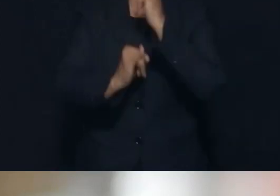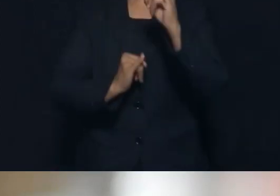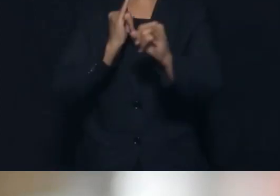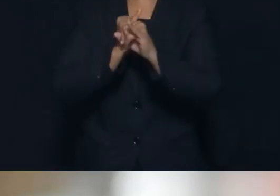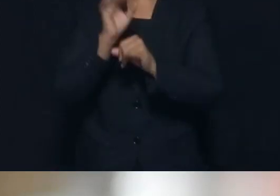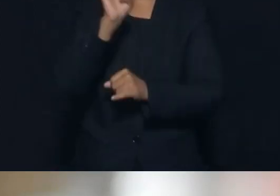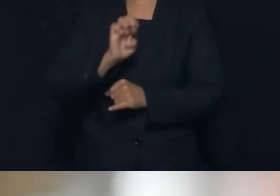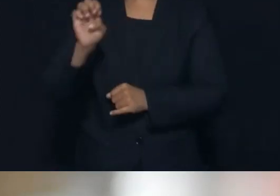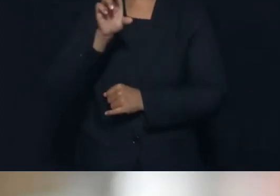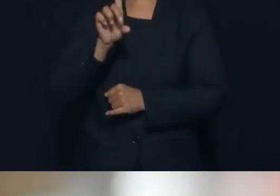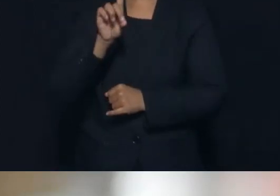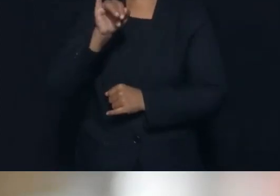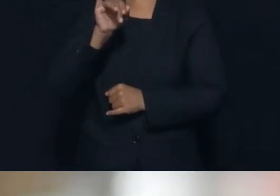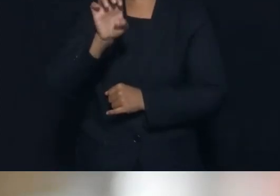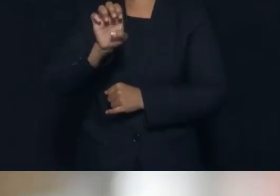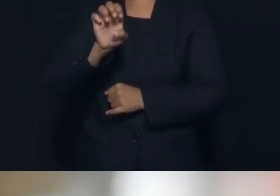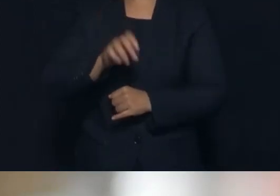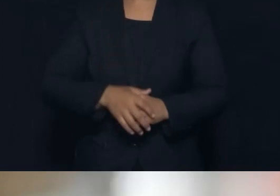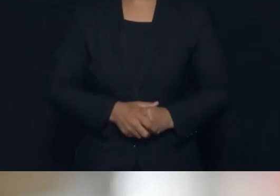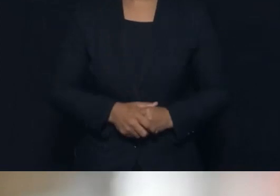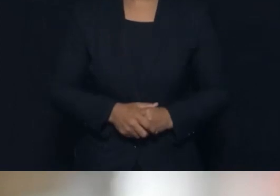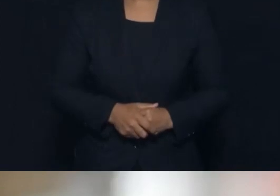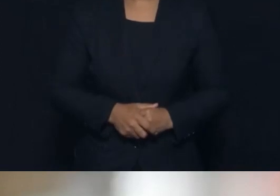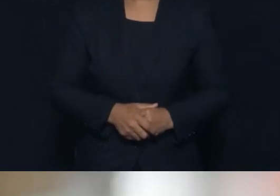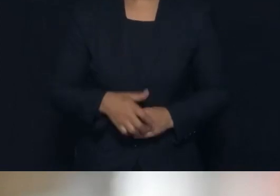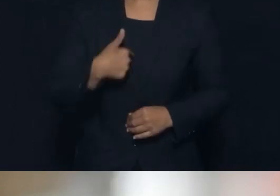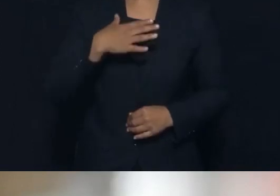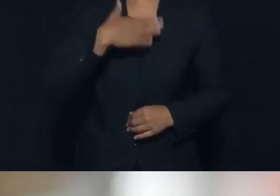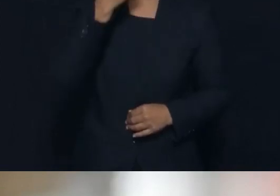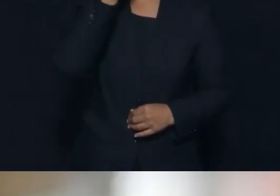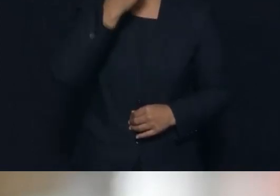You have a section on guidance on how to buy accessible.